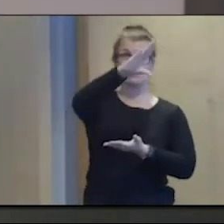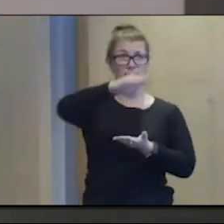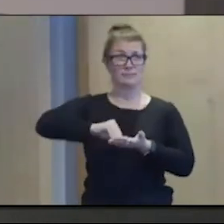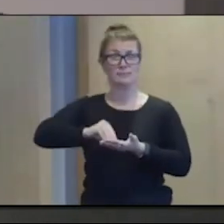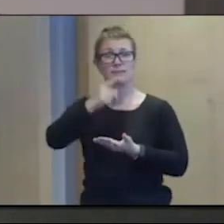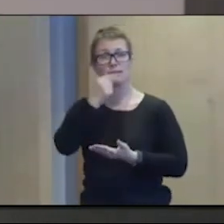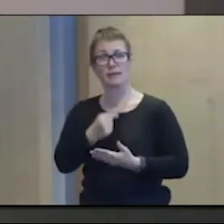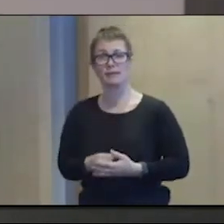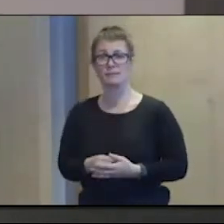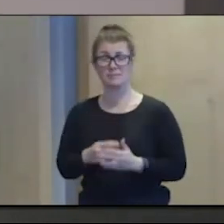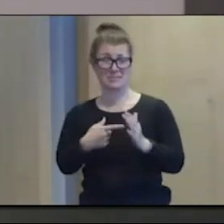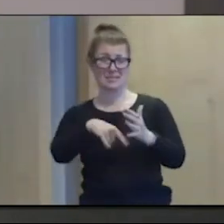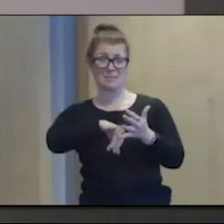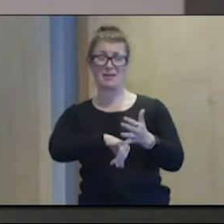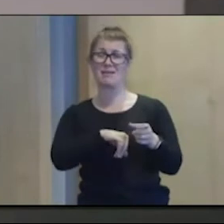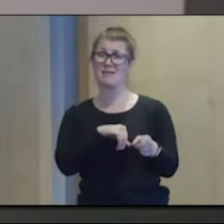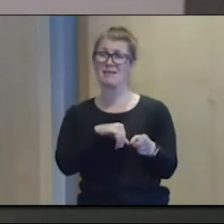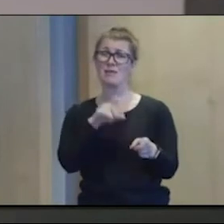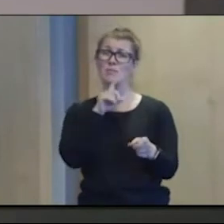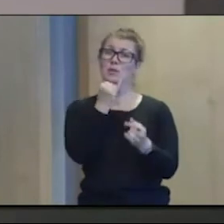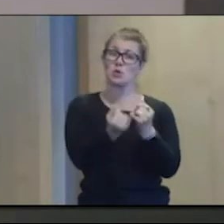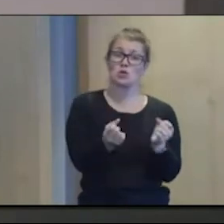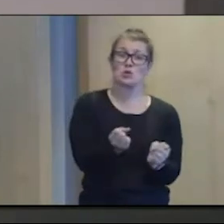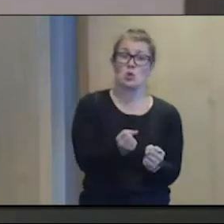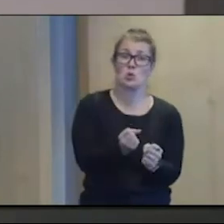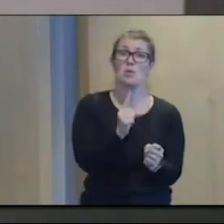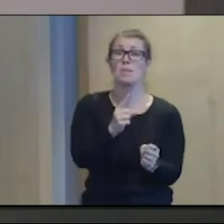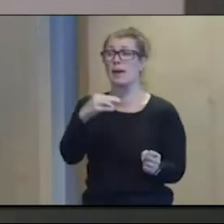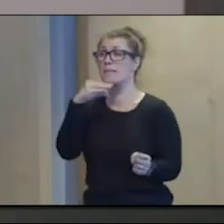that Tasmania is going to be colder when it's hotter in Melbourne and so